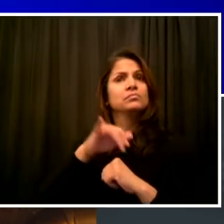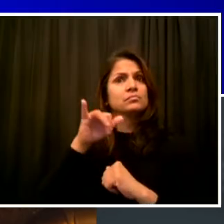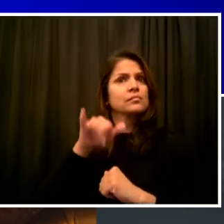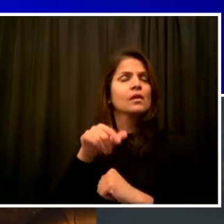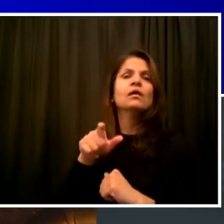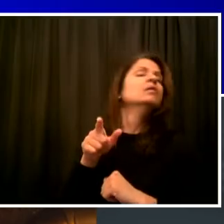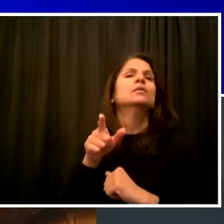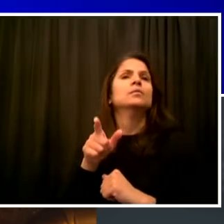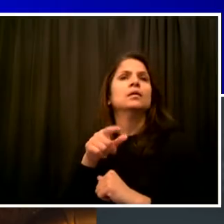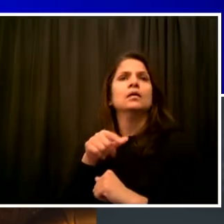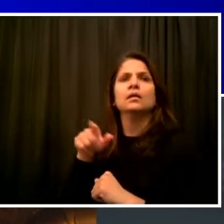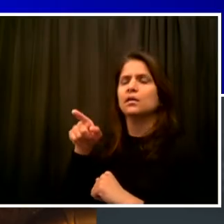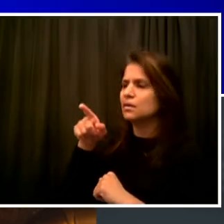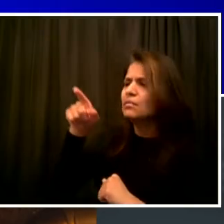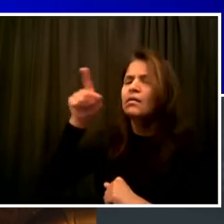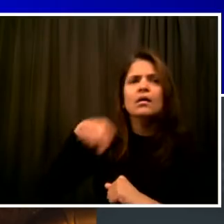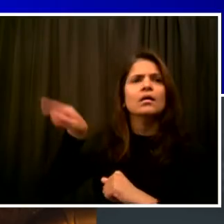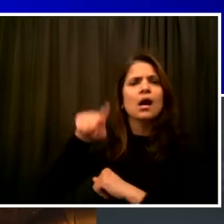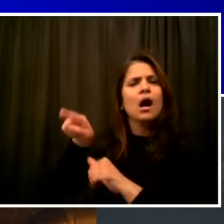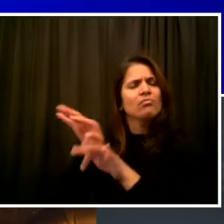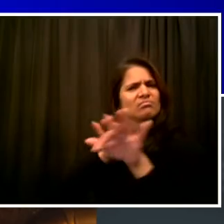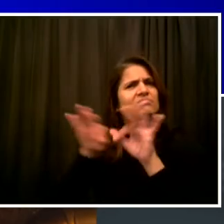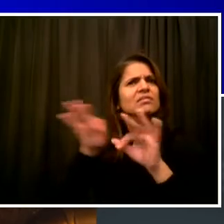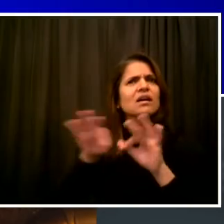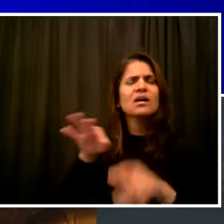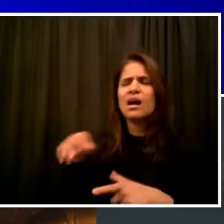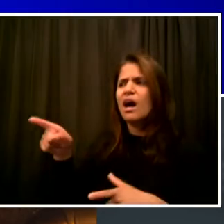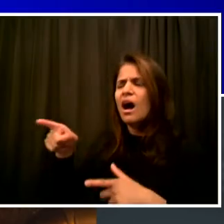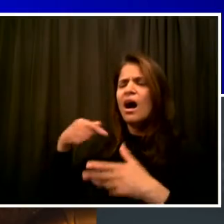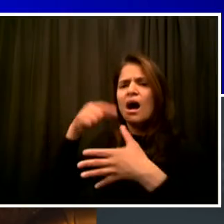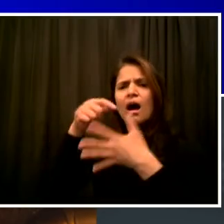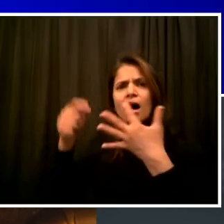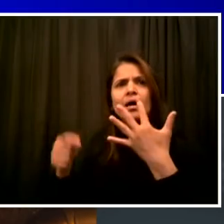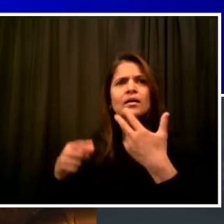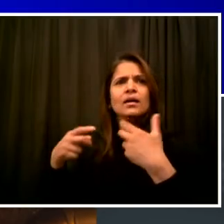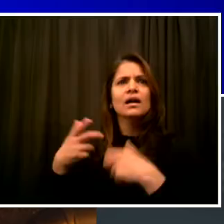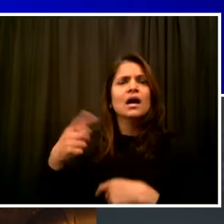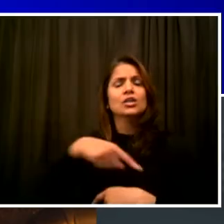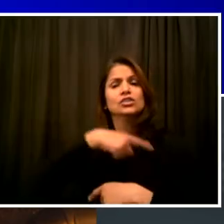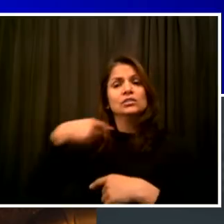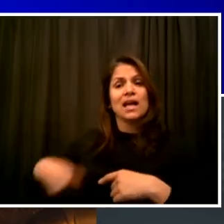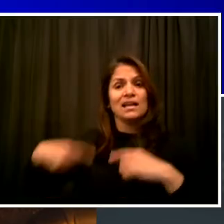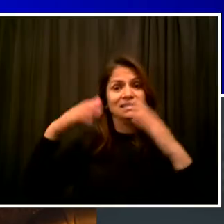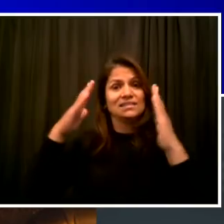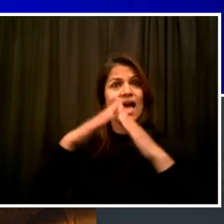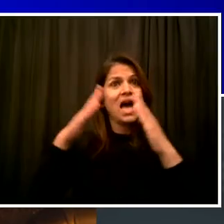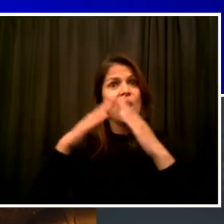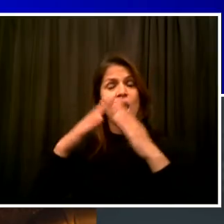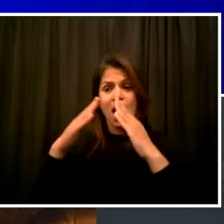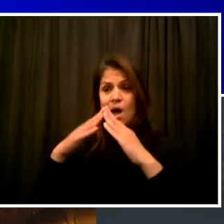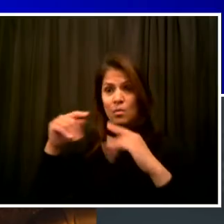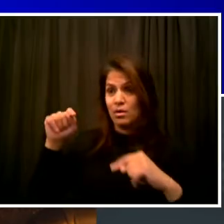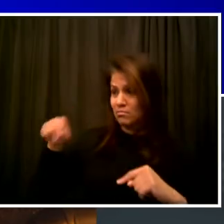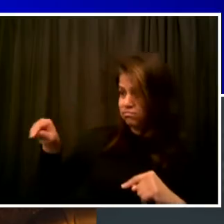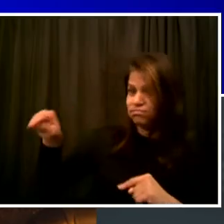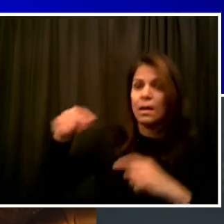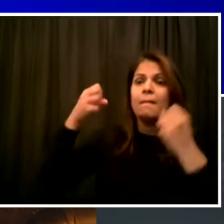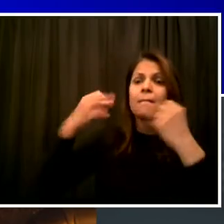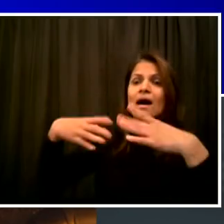HORRIBLE ISCRIS AND THE HUMAN SUFRFEI,NG THAT SO MANY MEMBERS OF THE CHINESE AMERICAN OMCMUTYNI AND